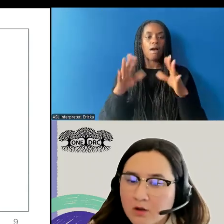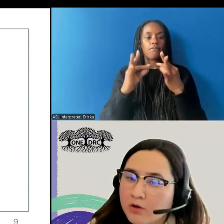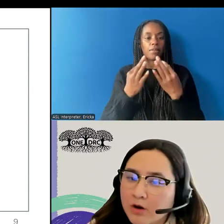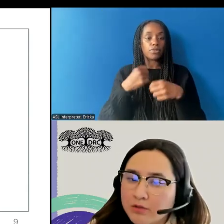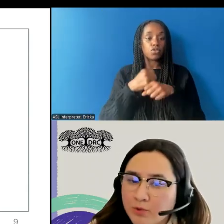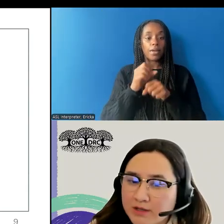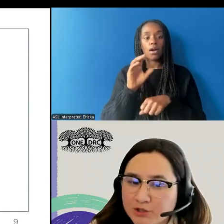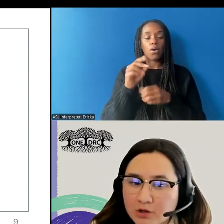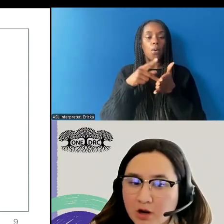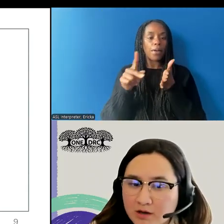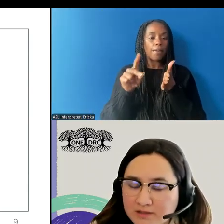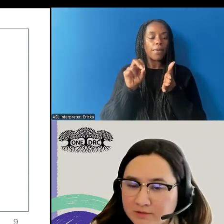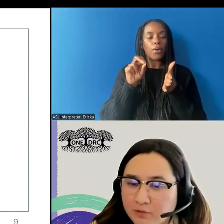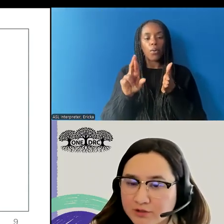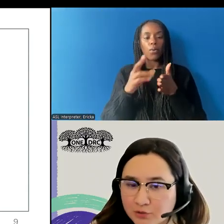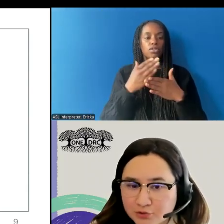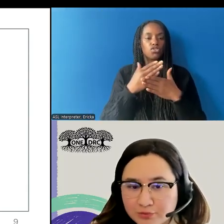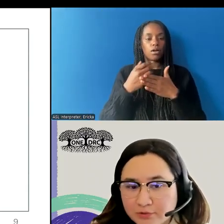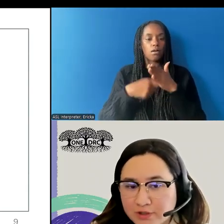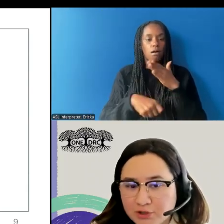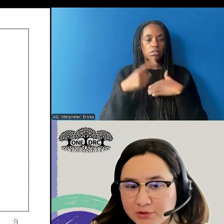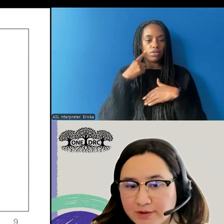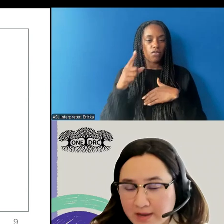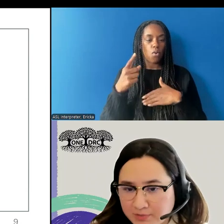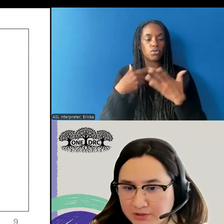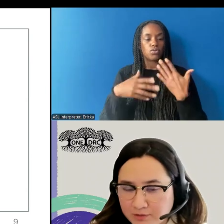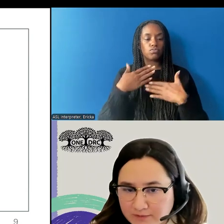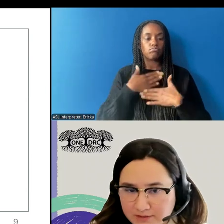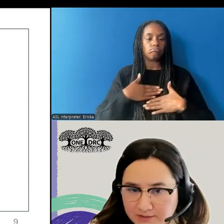or otherwise share costs for a social, recreation or camping services.